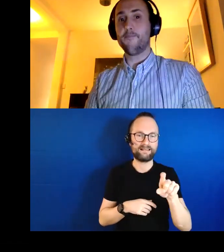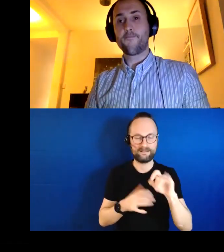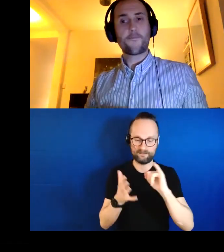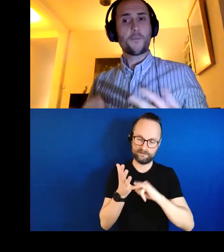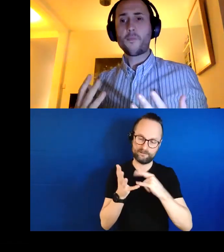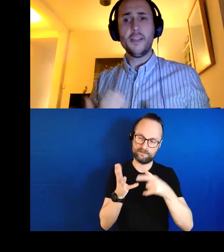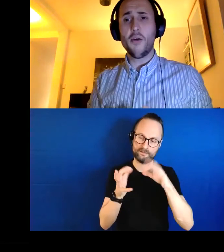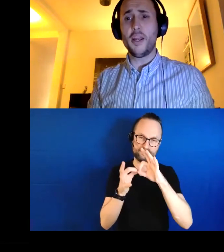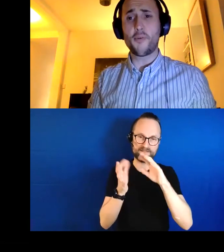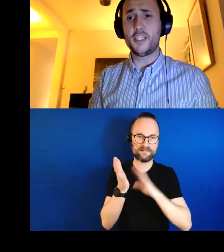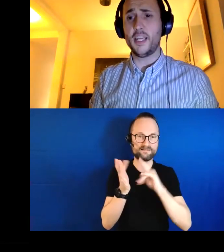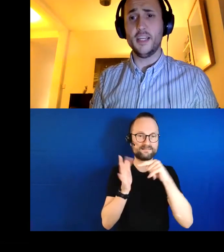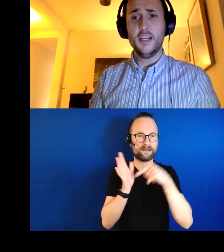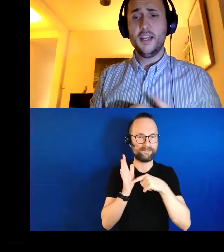there's a little review page where you check the details, I've put mine in to get to this point and then you can